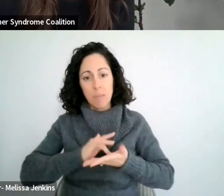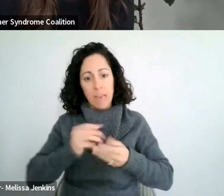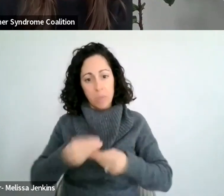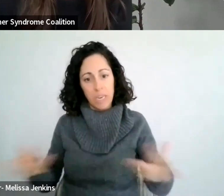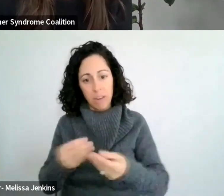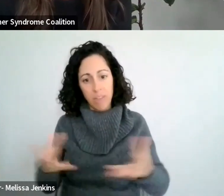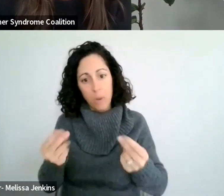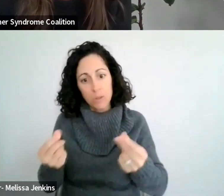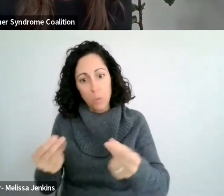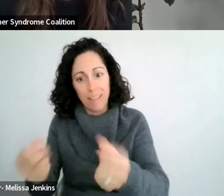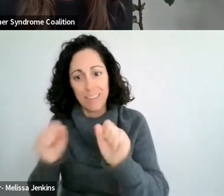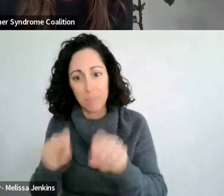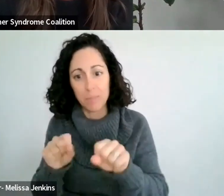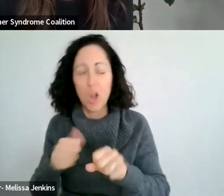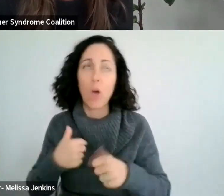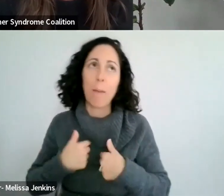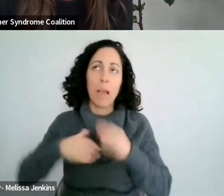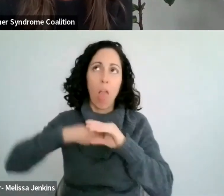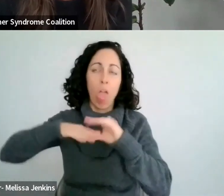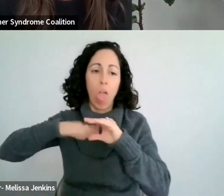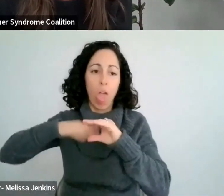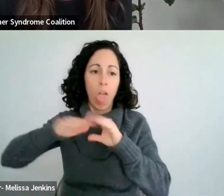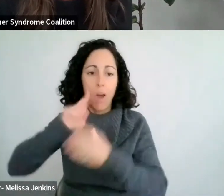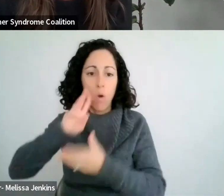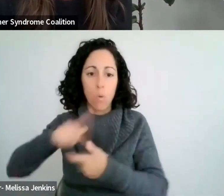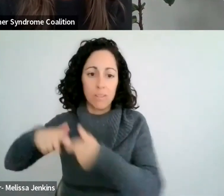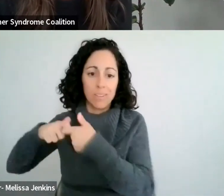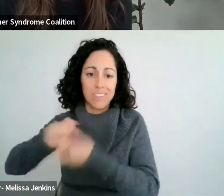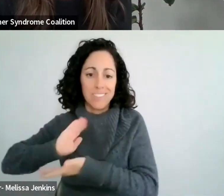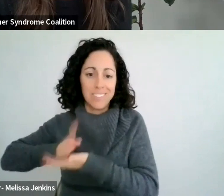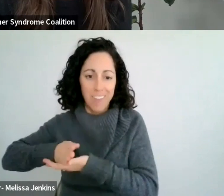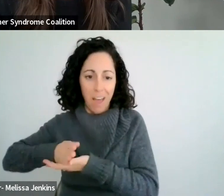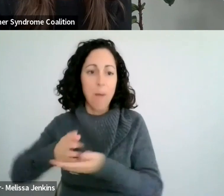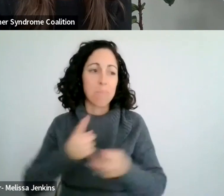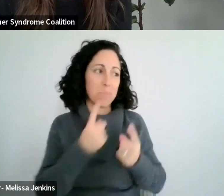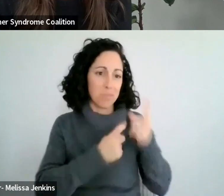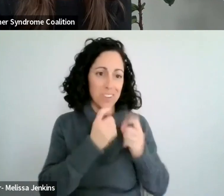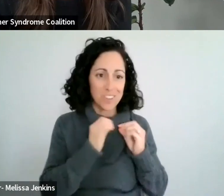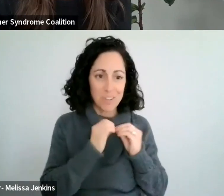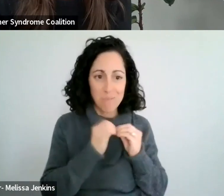I will stop ranting and I will go for more questions as we go into the final straight here,